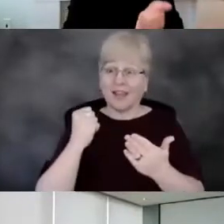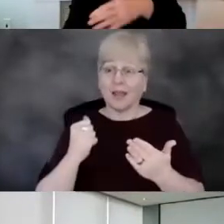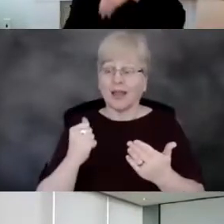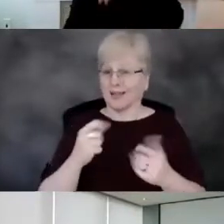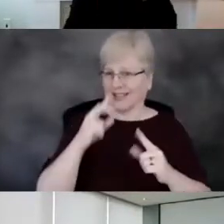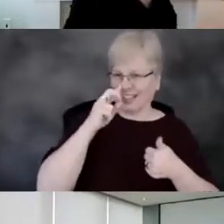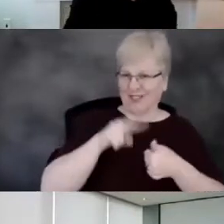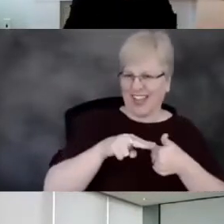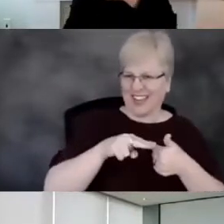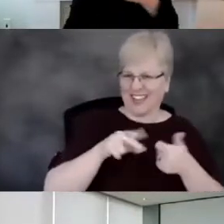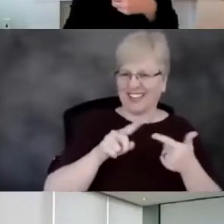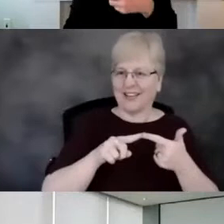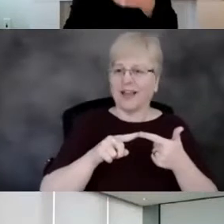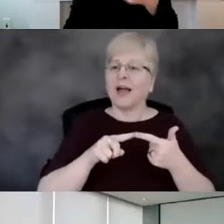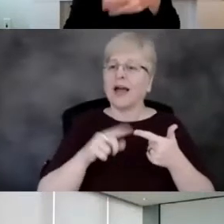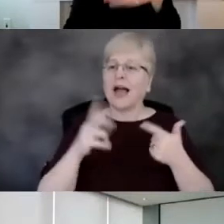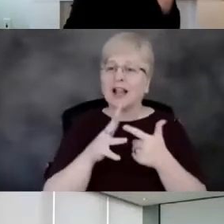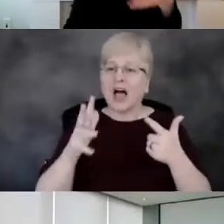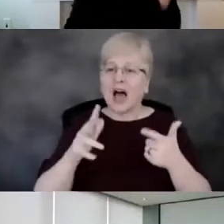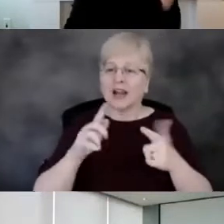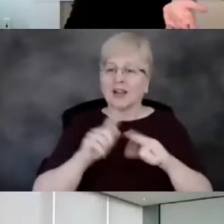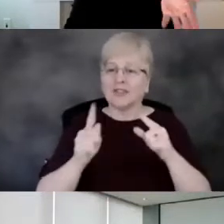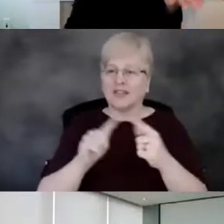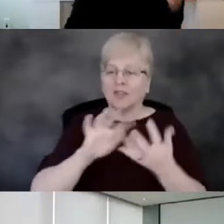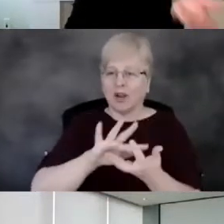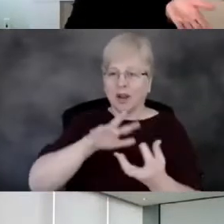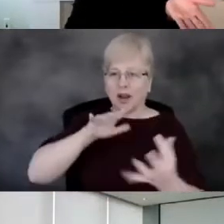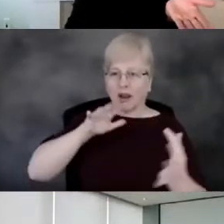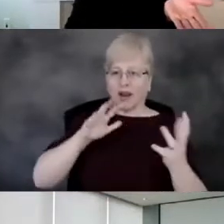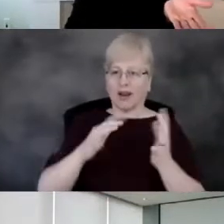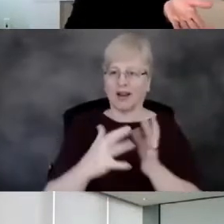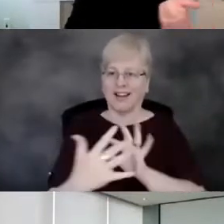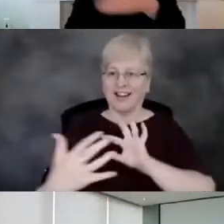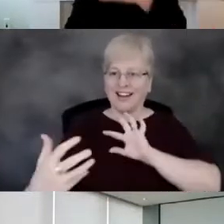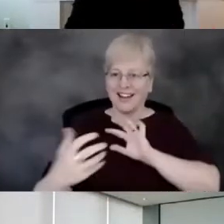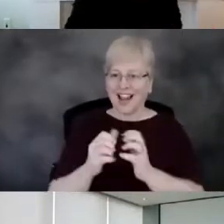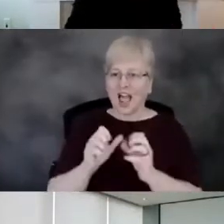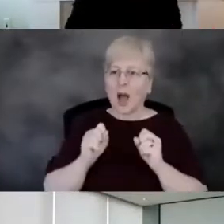and it has lots of dimensionality and 16:07:51 opportunity that's certainly in my